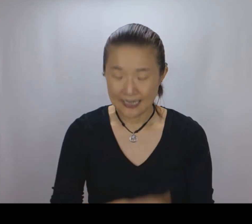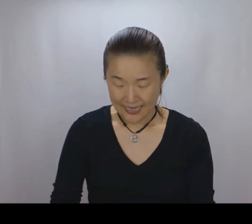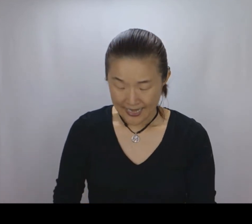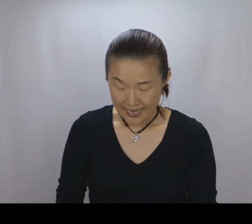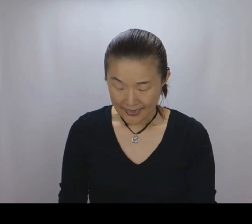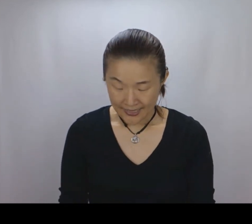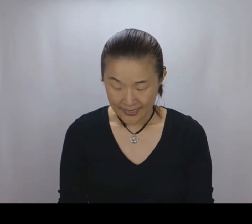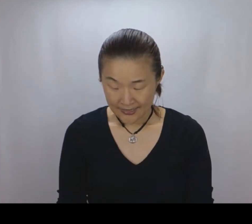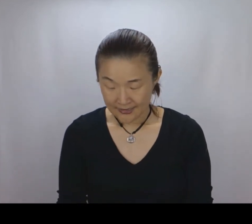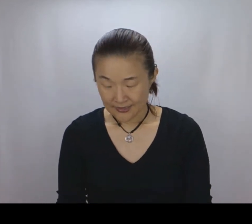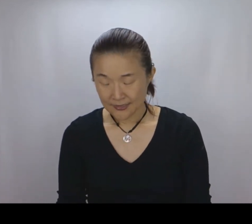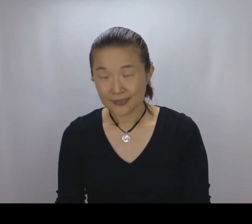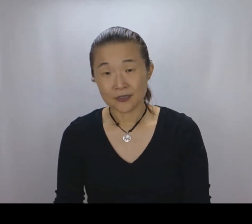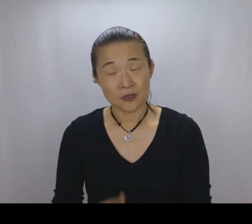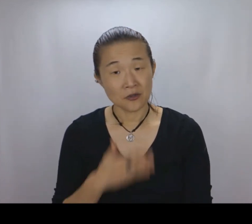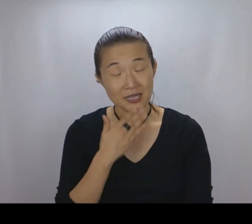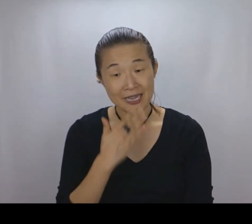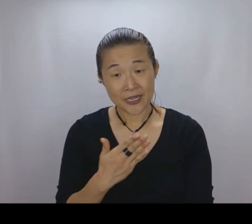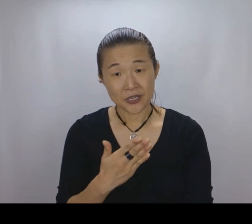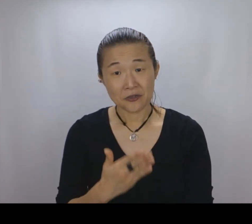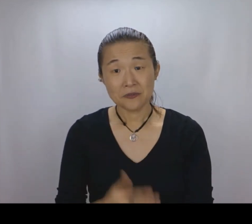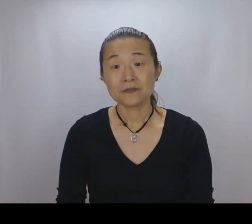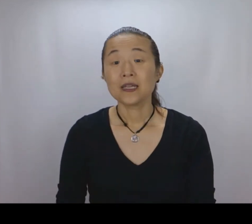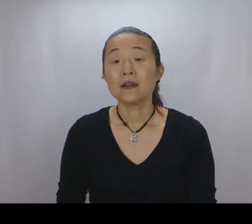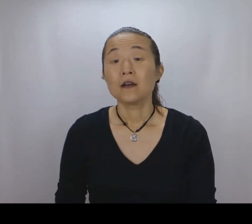And then you know, thank you.